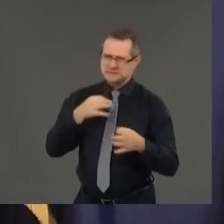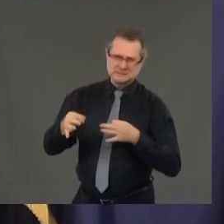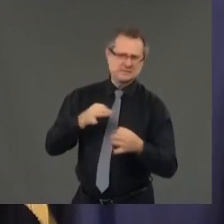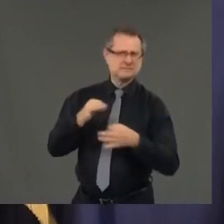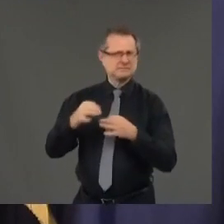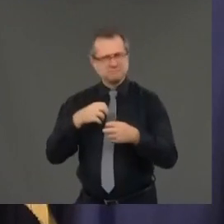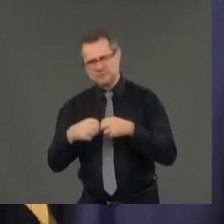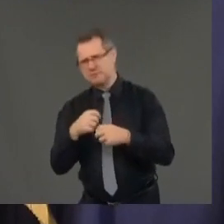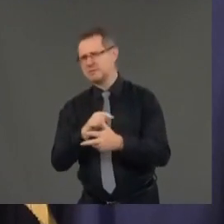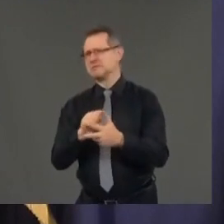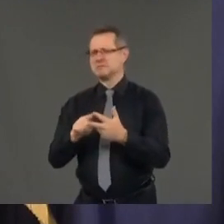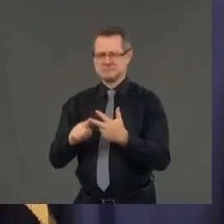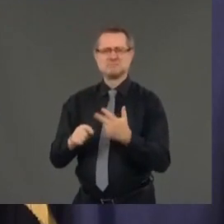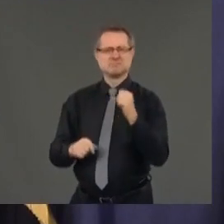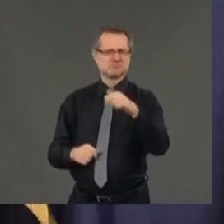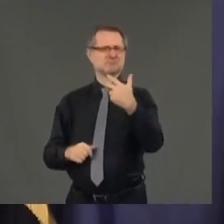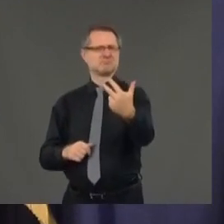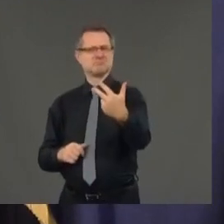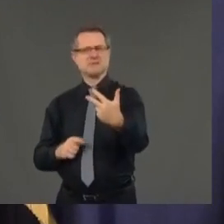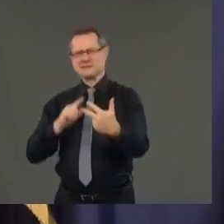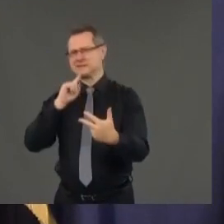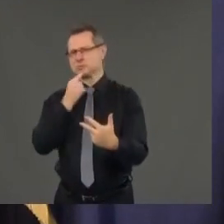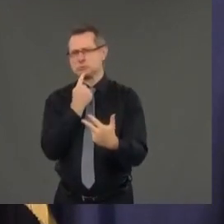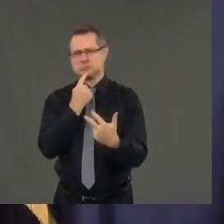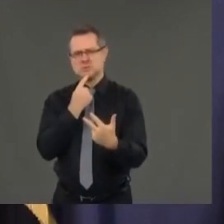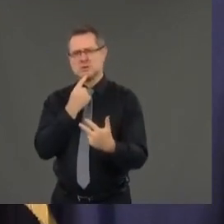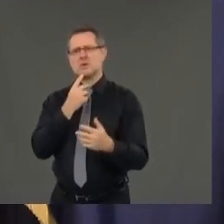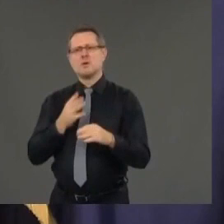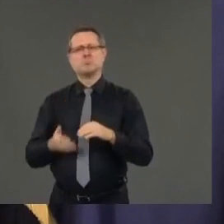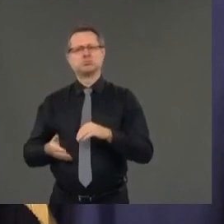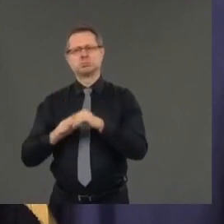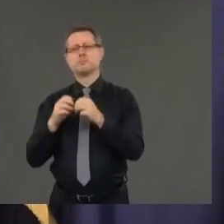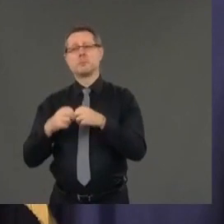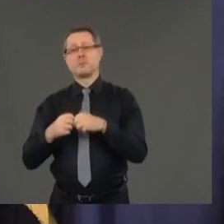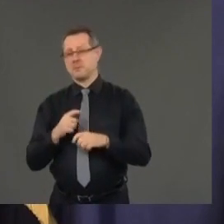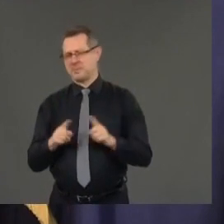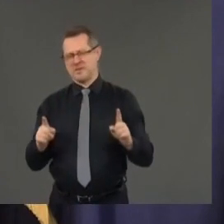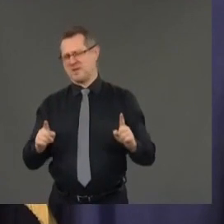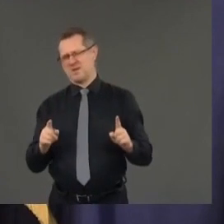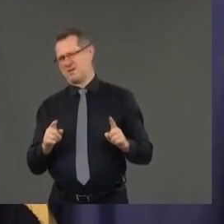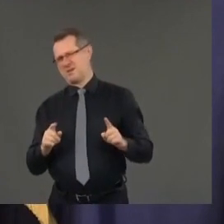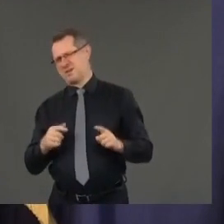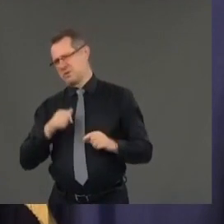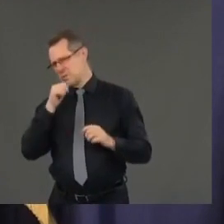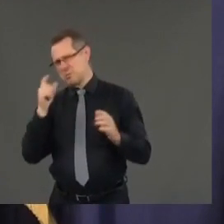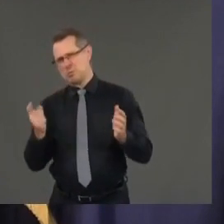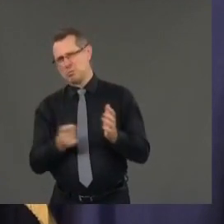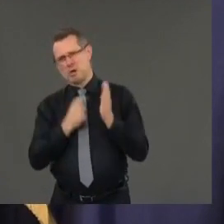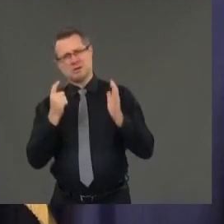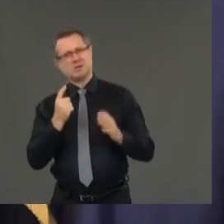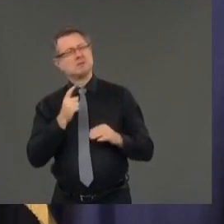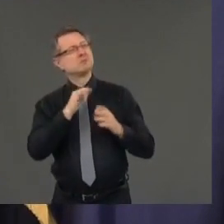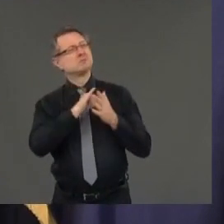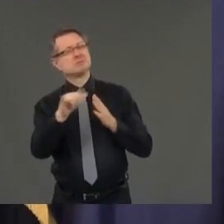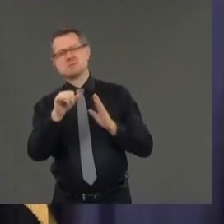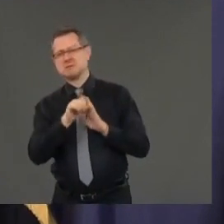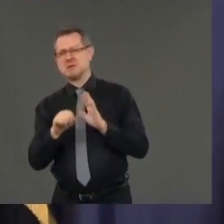CITY GOVERNMENT ABOUT IT. I'VE SAID IT PUBLICLY, MULTIPLE TIMES, BUT YES, IT IS A